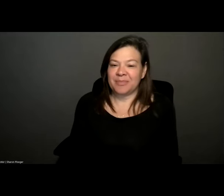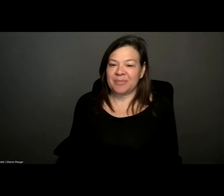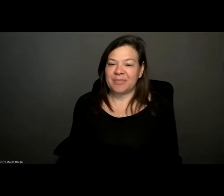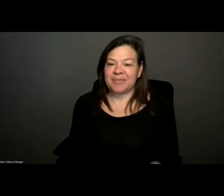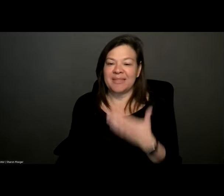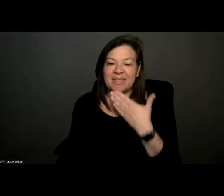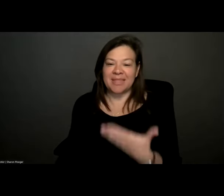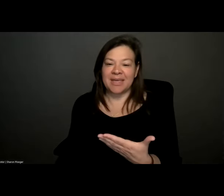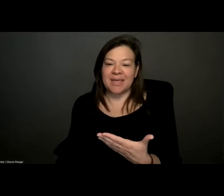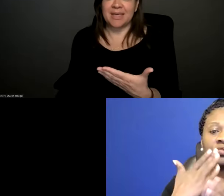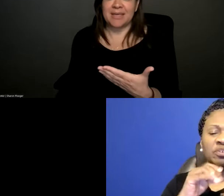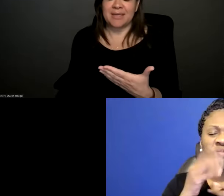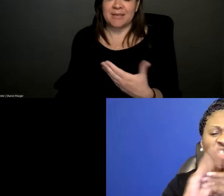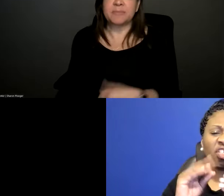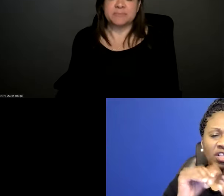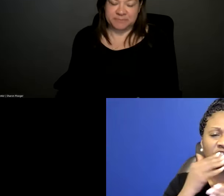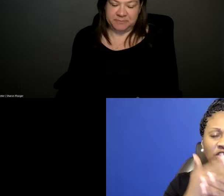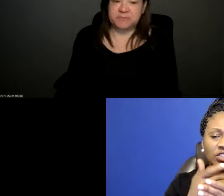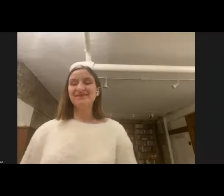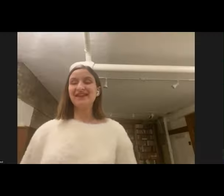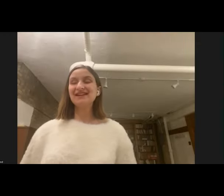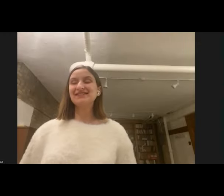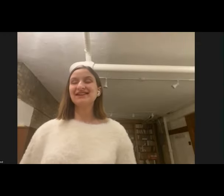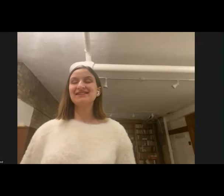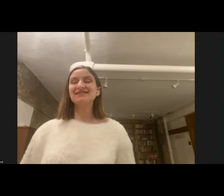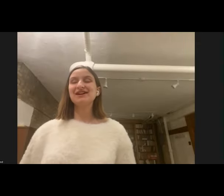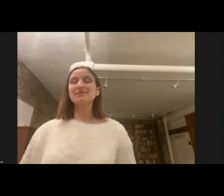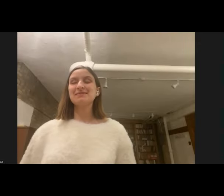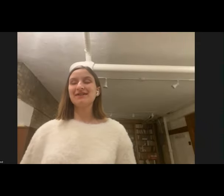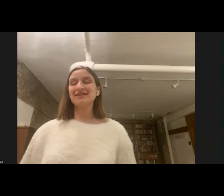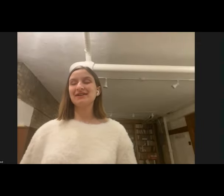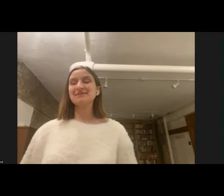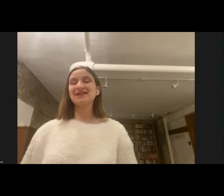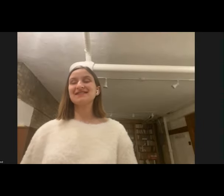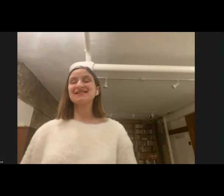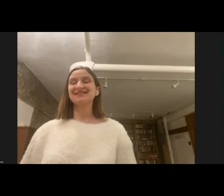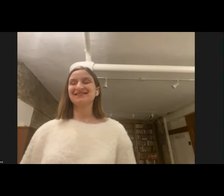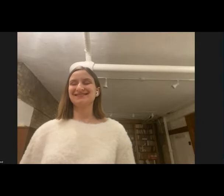like, a binary thing. Adrian, can you talk a bit about your experiences?